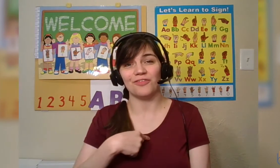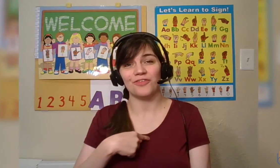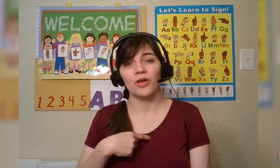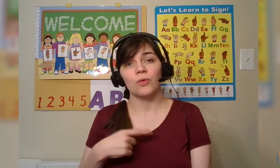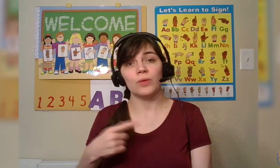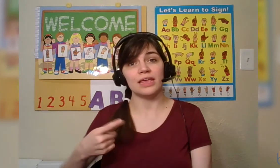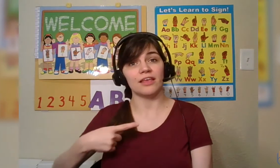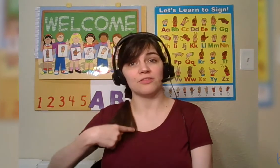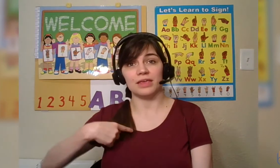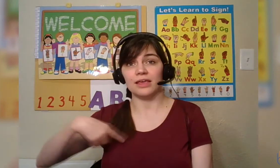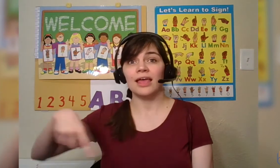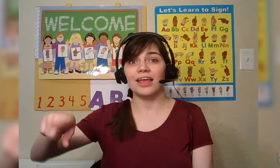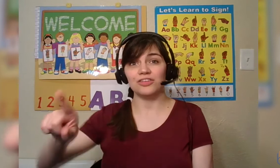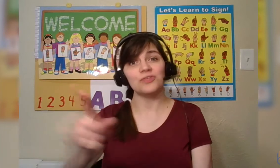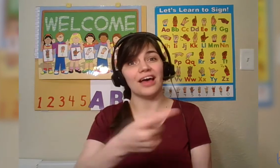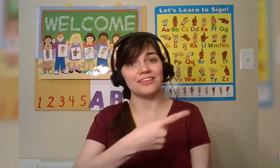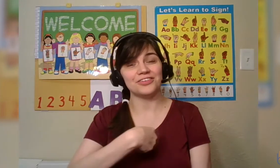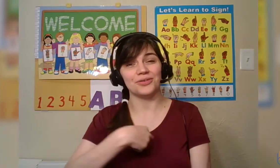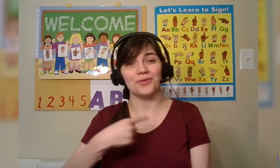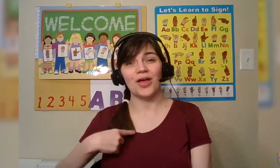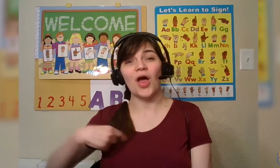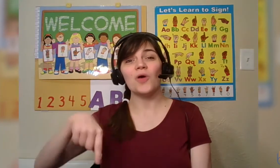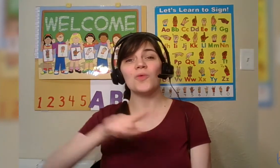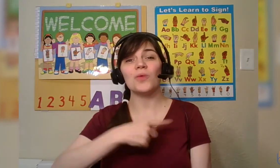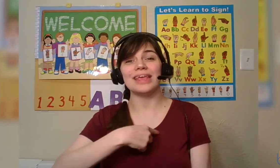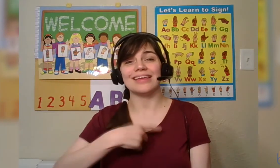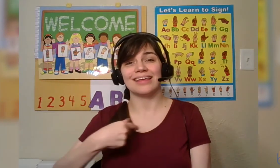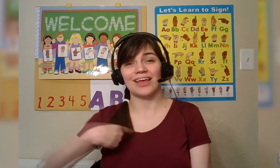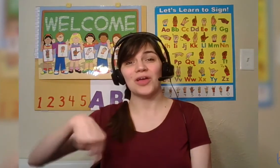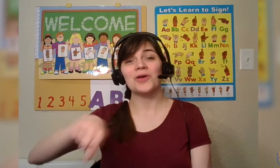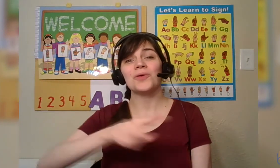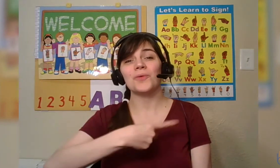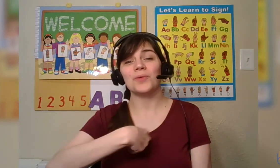We is me and you guys, too. We. We.